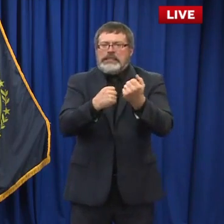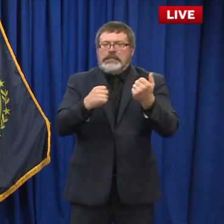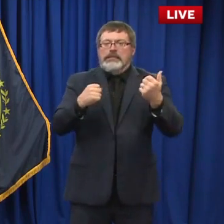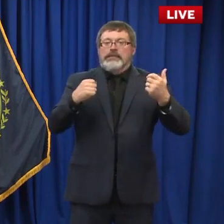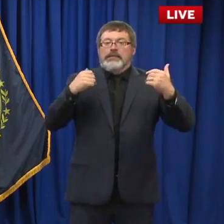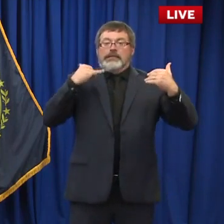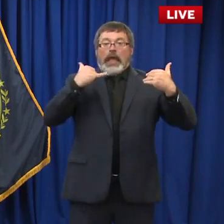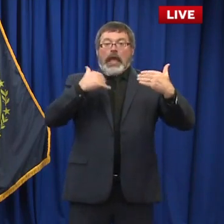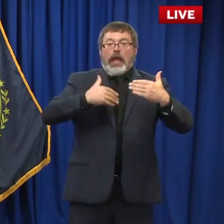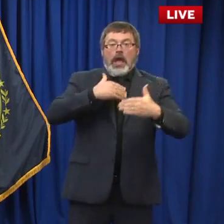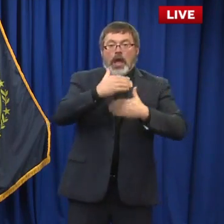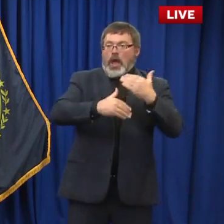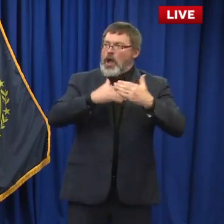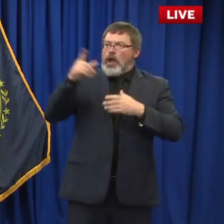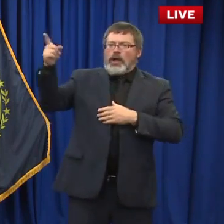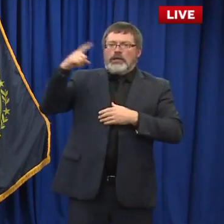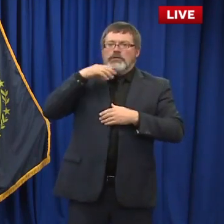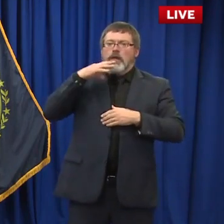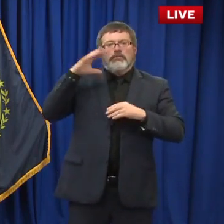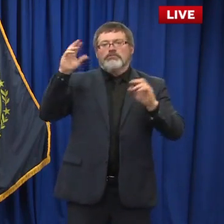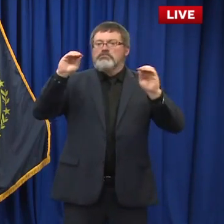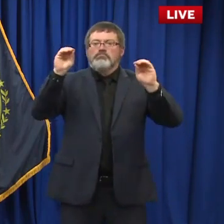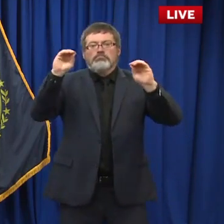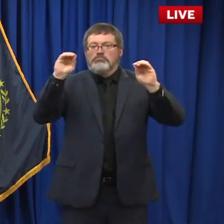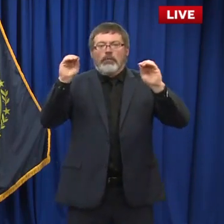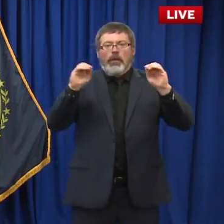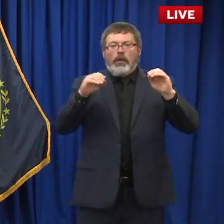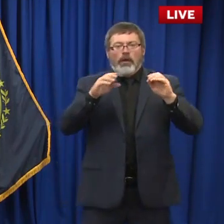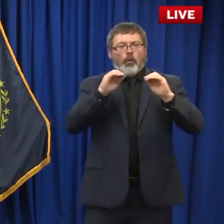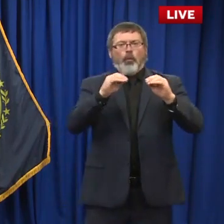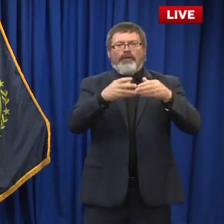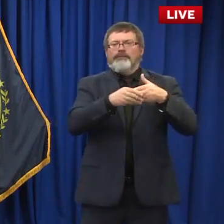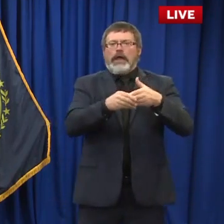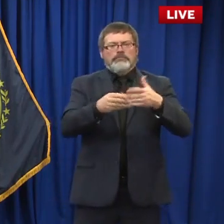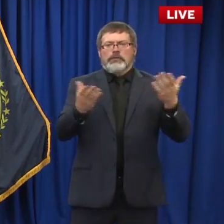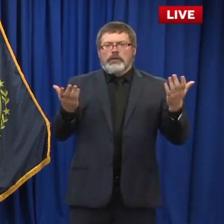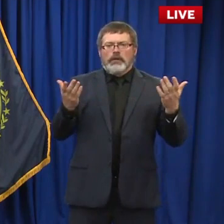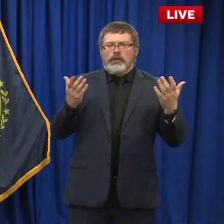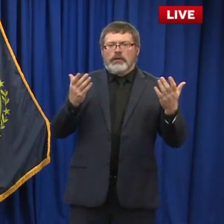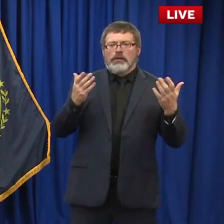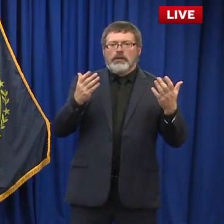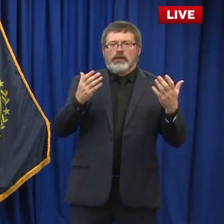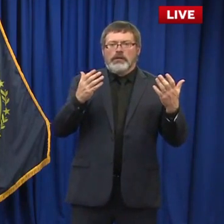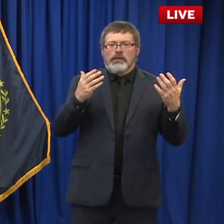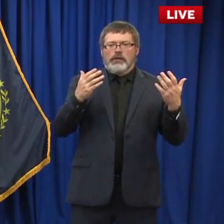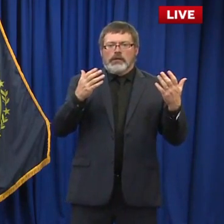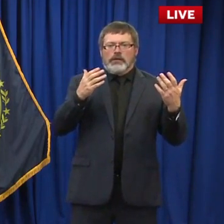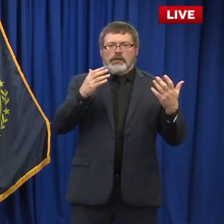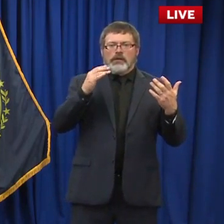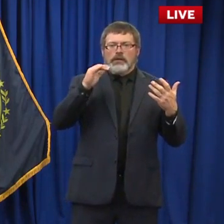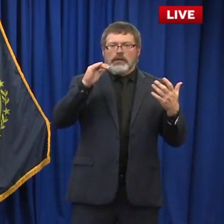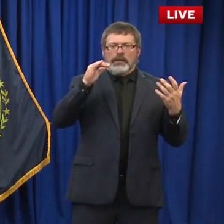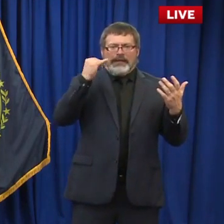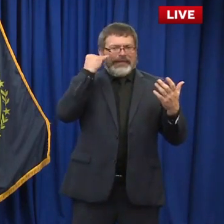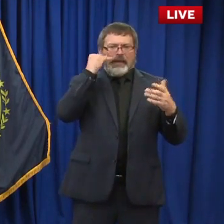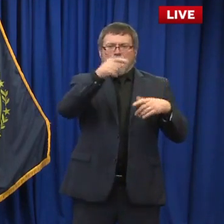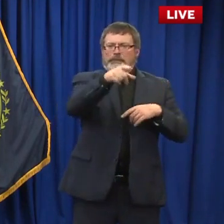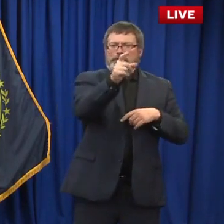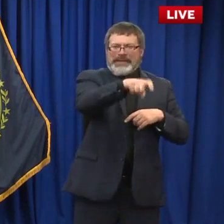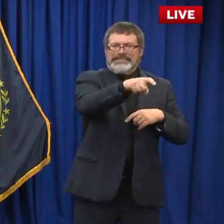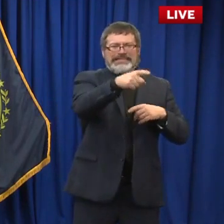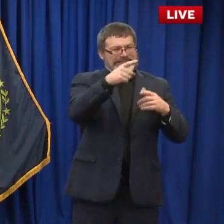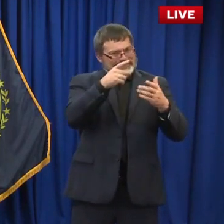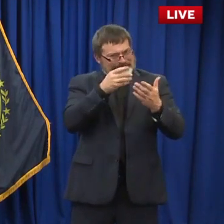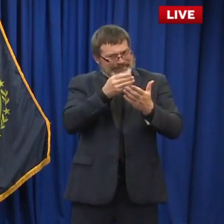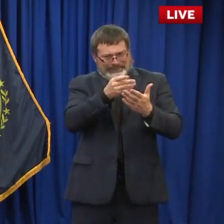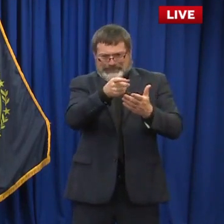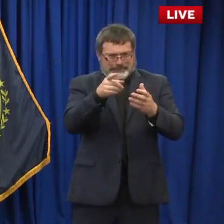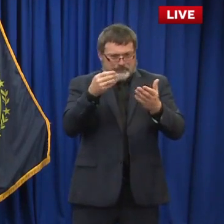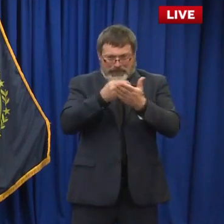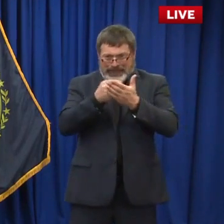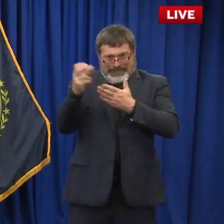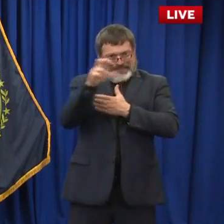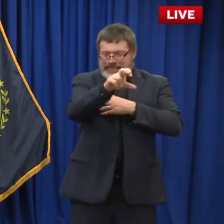THE STATES WERE, SO WHETHER WE WENT BACK AND REALIZED WE DIDN'T HAVE THAT FLEXIBILITY, FIRST WE WENT TO ALL THE CITIES AND TOWNS AND SAID LOOK WE DON'T HAVE THE FLEXIBILITY, BUT YOU CAN USE THE